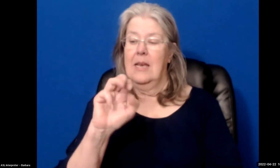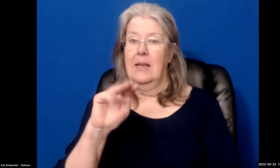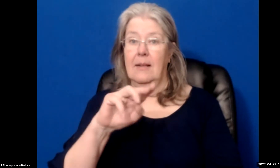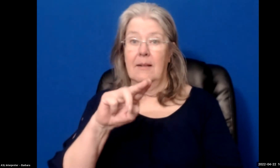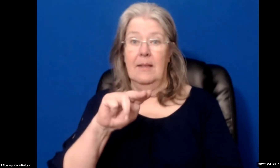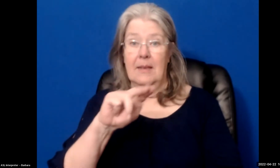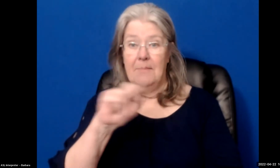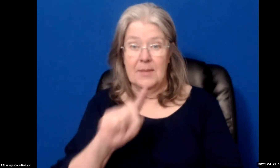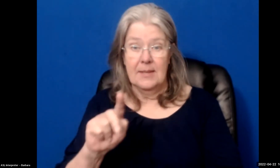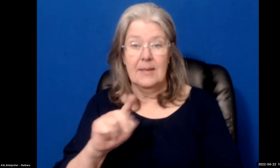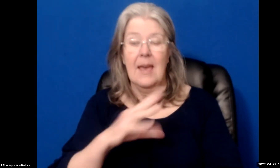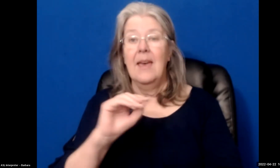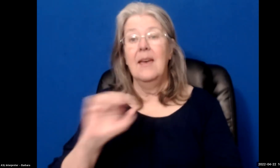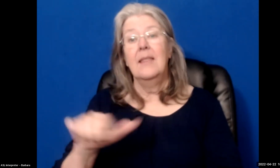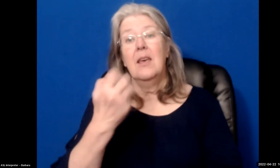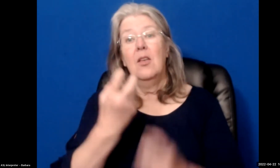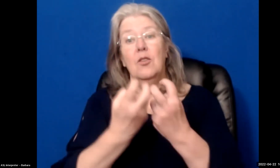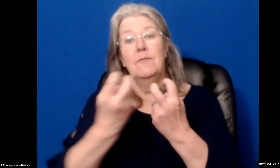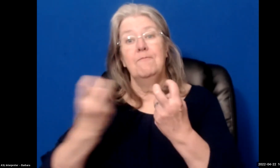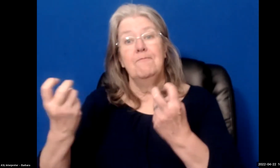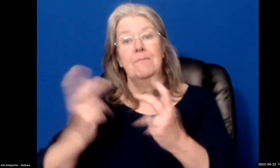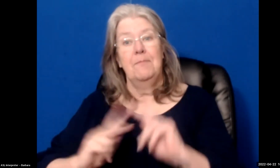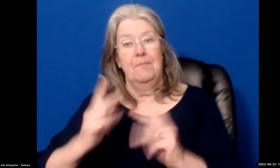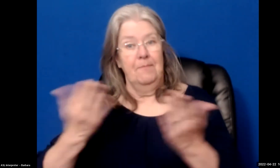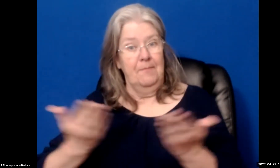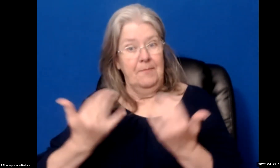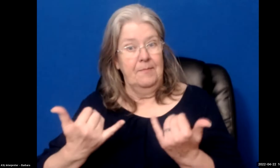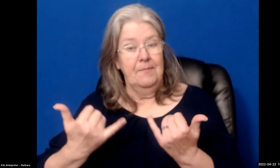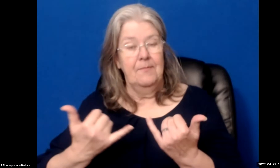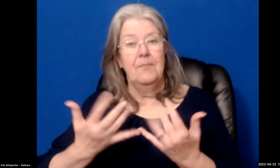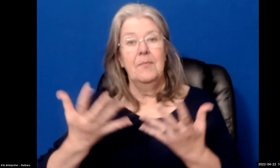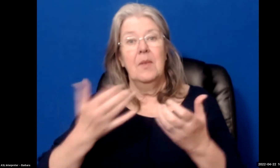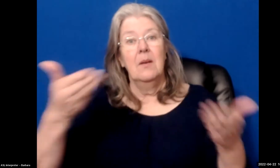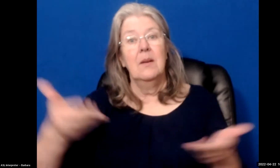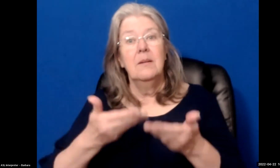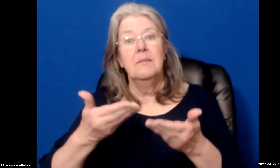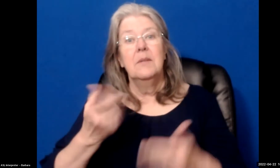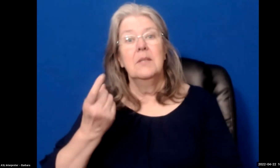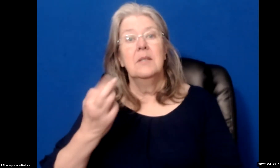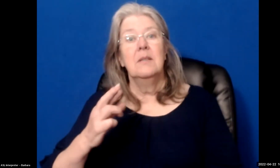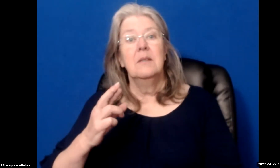And at this time, I would like to introduce Dr Jae Chul Lee who is